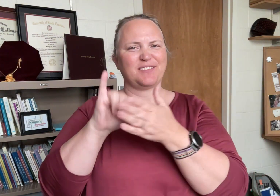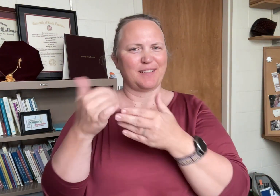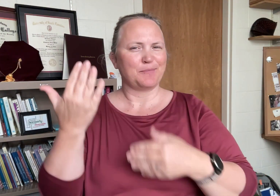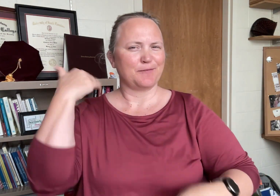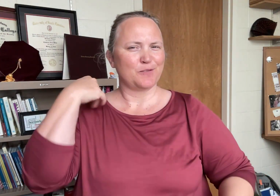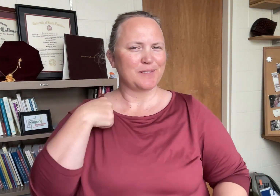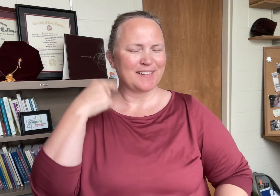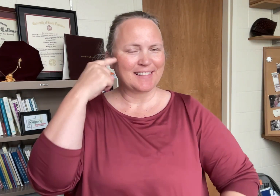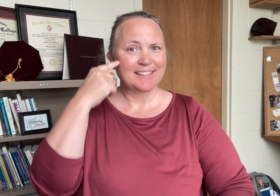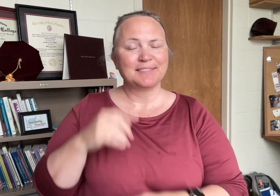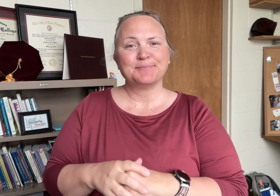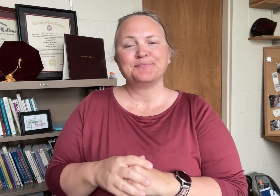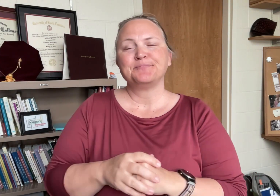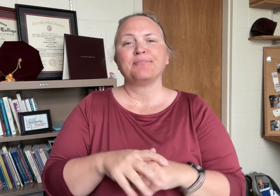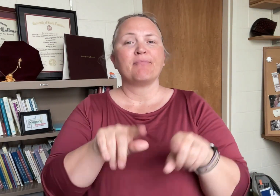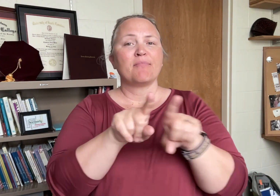I think I've mentioned that previously.